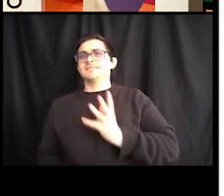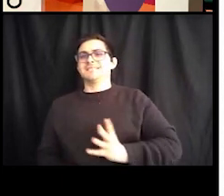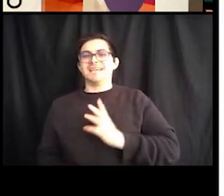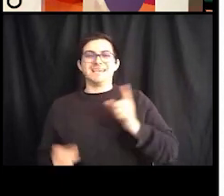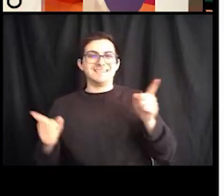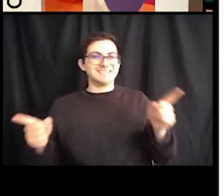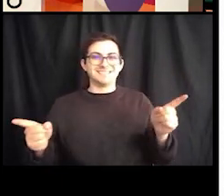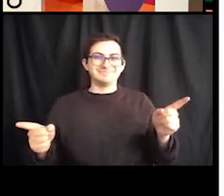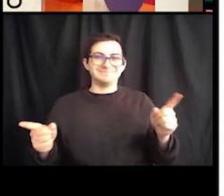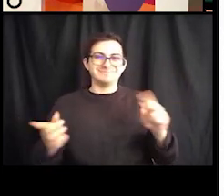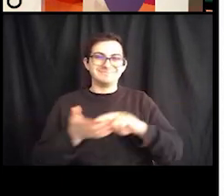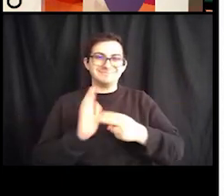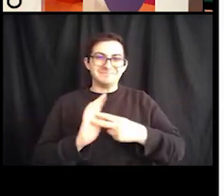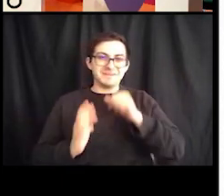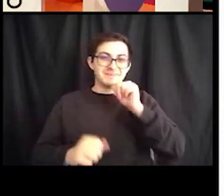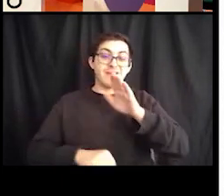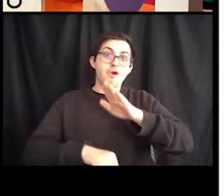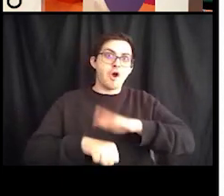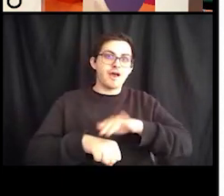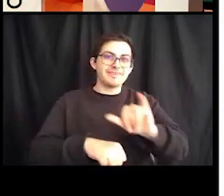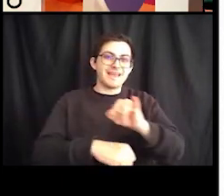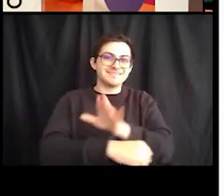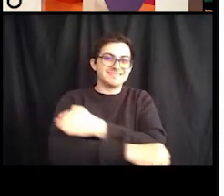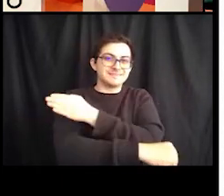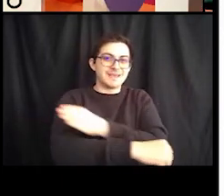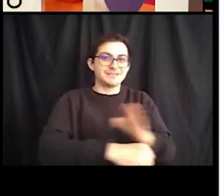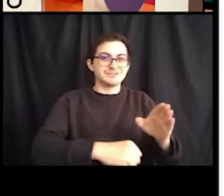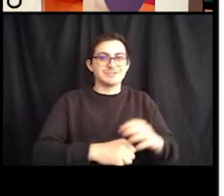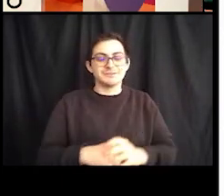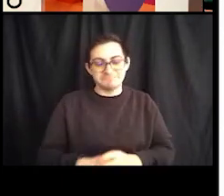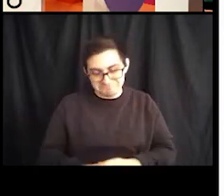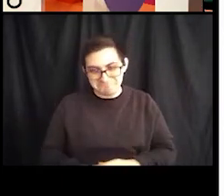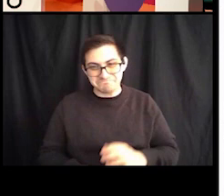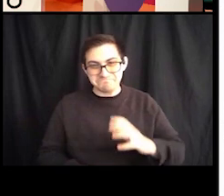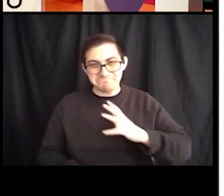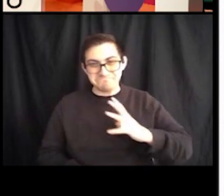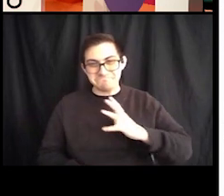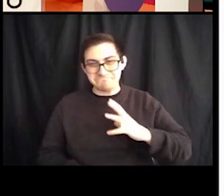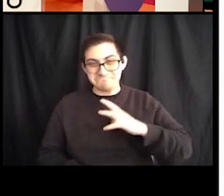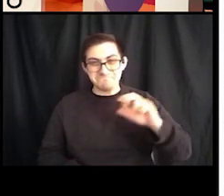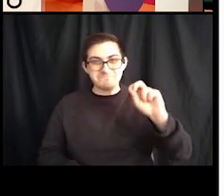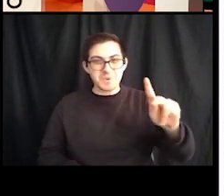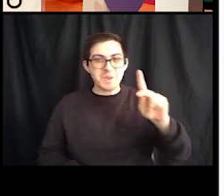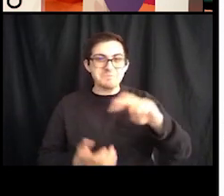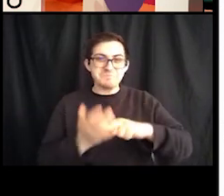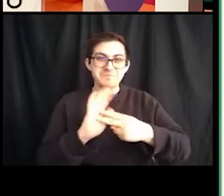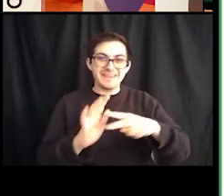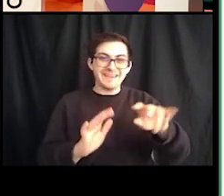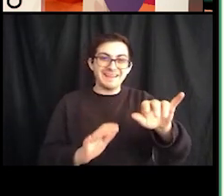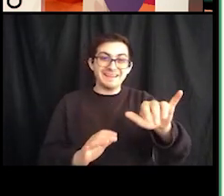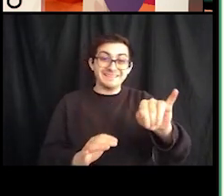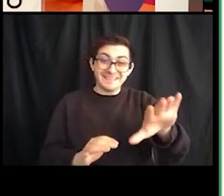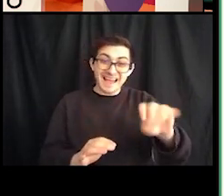All right I think the ice is sufficiently broken. So if you can follow me over here, I've actually set up a brainstorm